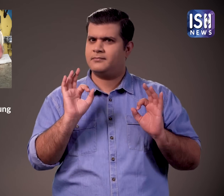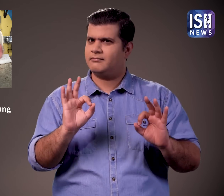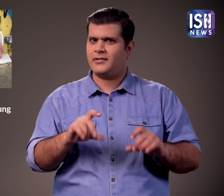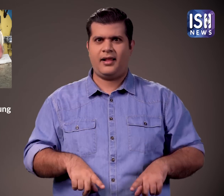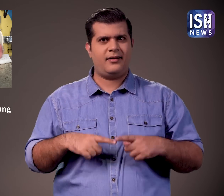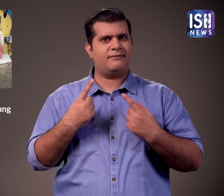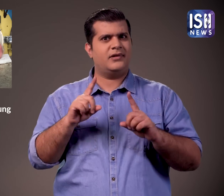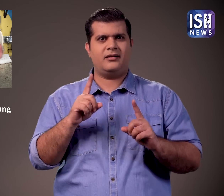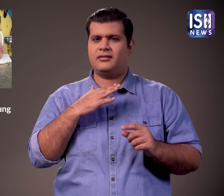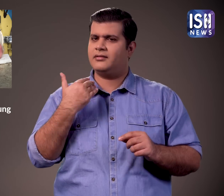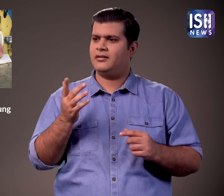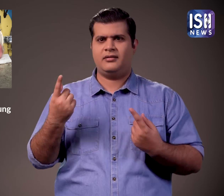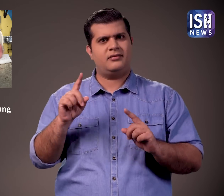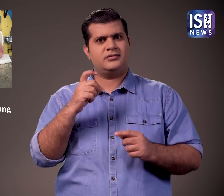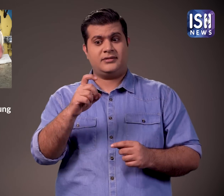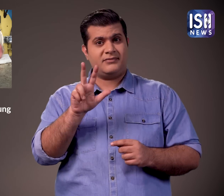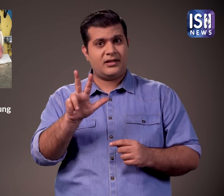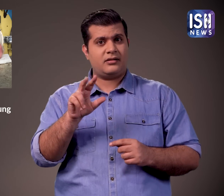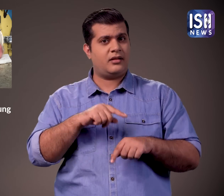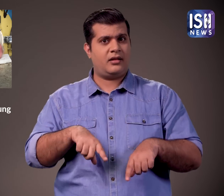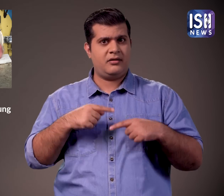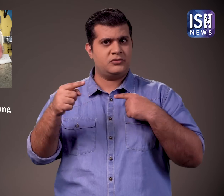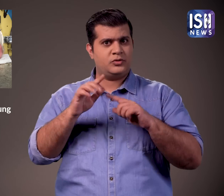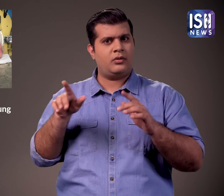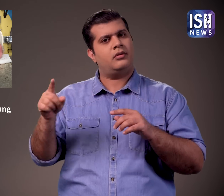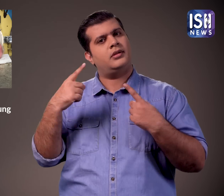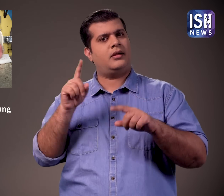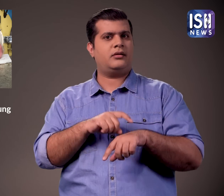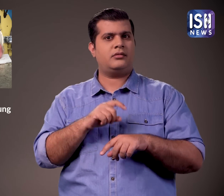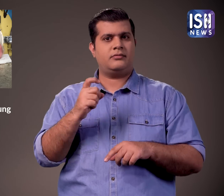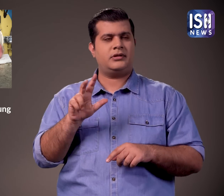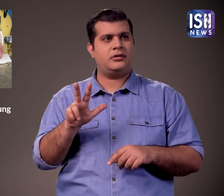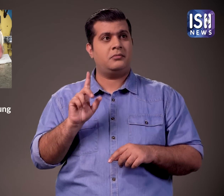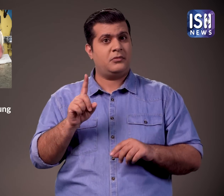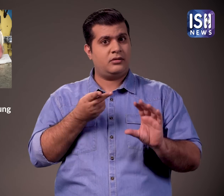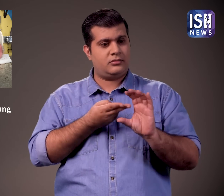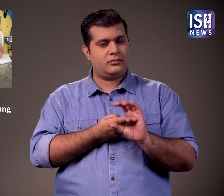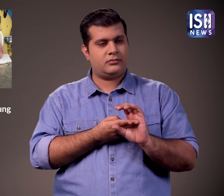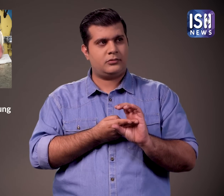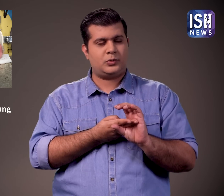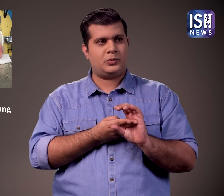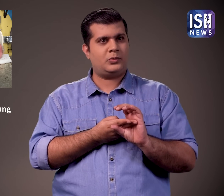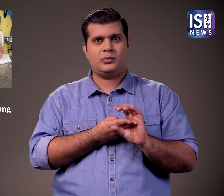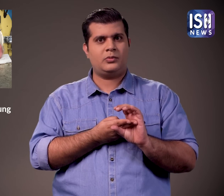He lived his to the fullest though with iron lungs.